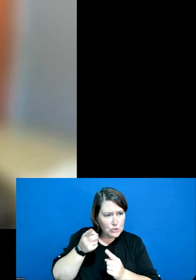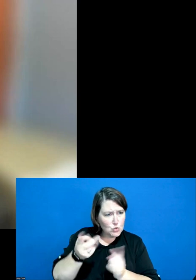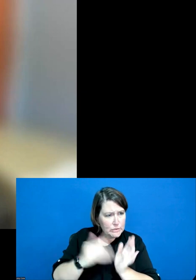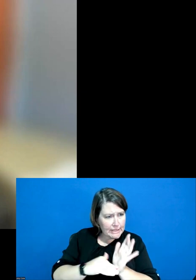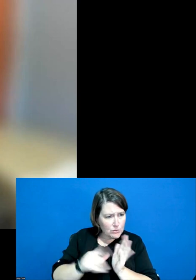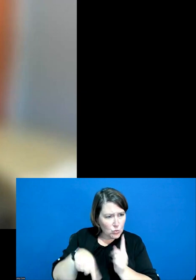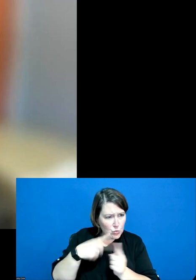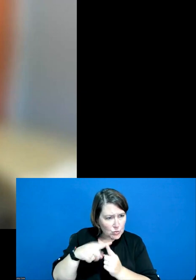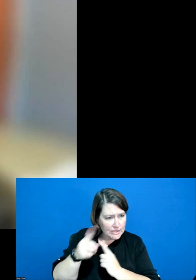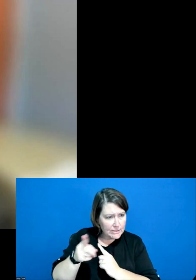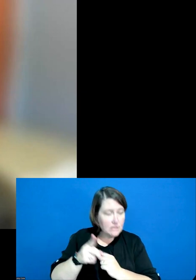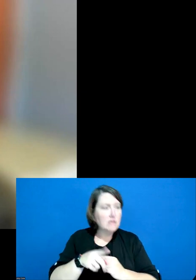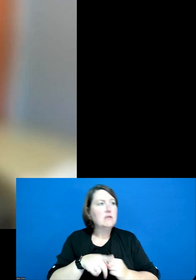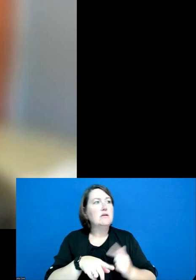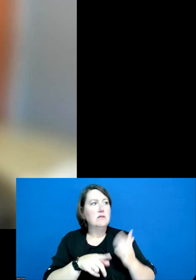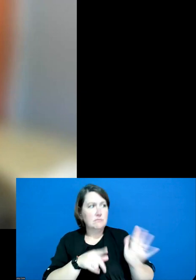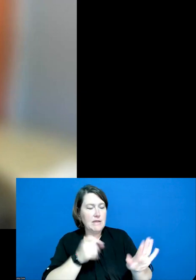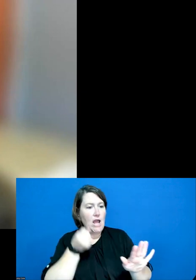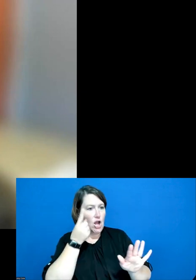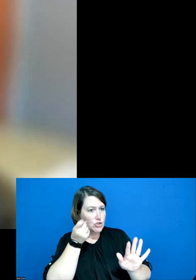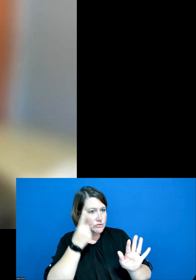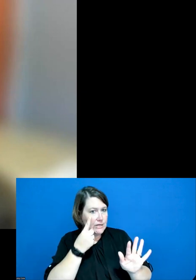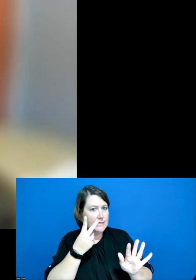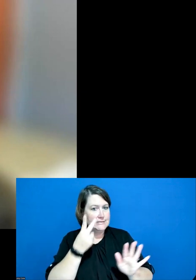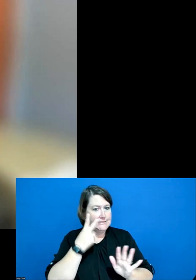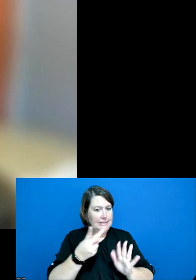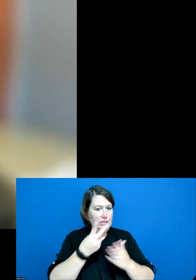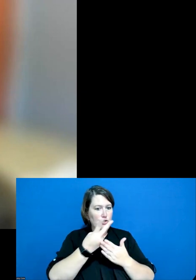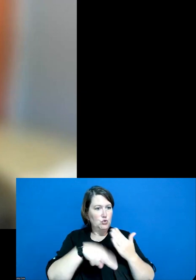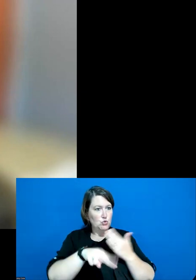understand that they need to be seen in two weeks, three weeks.